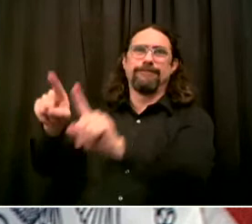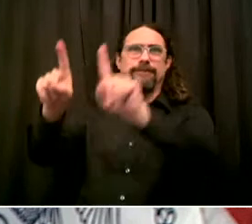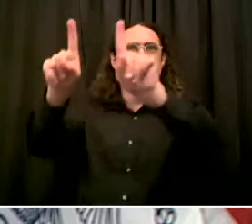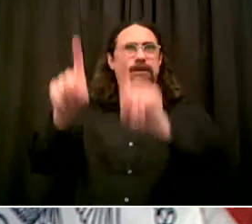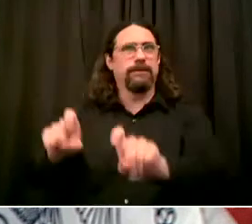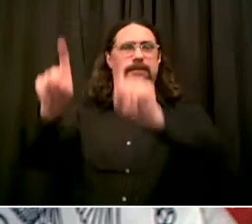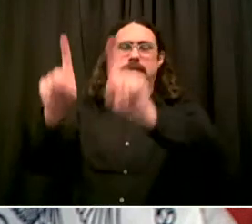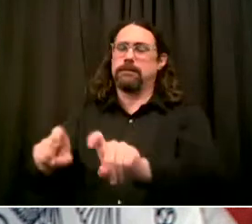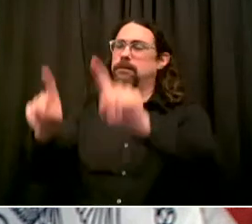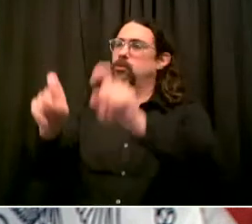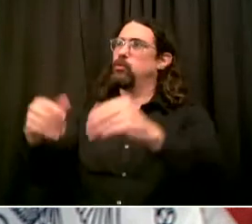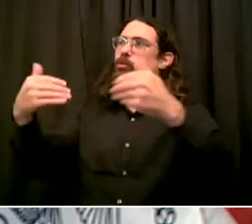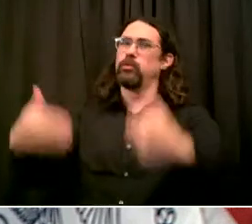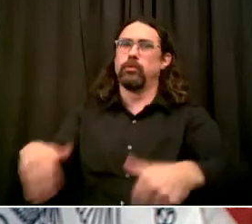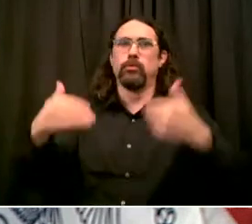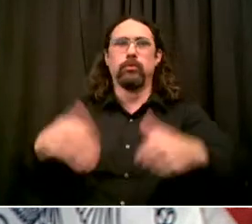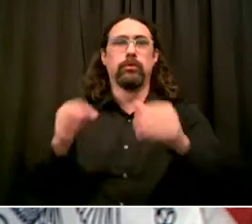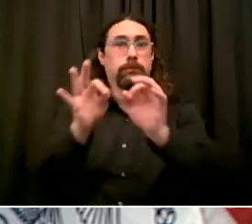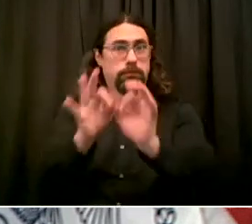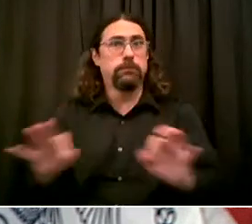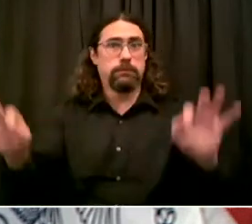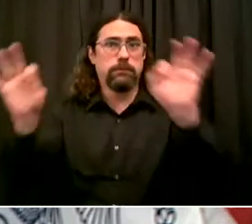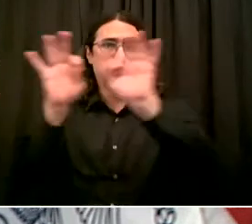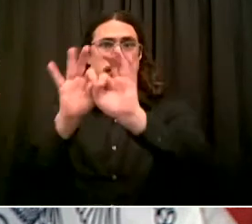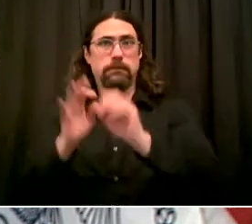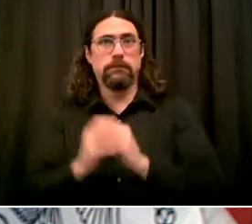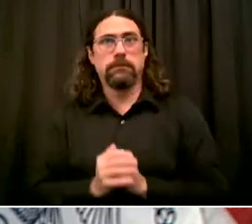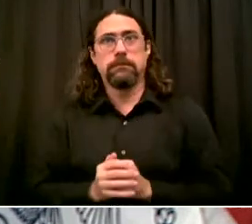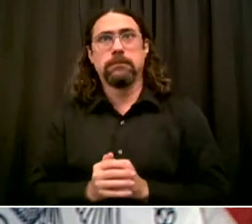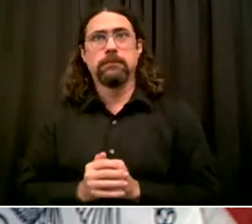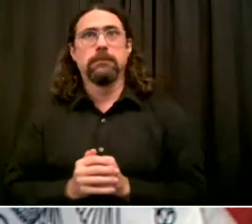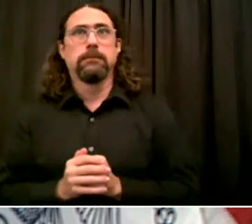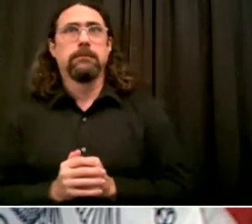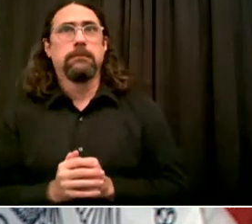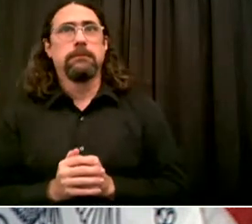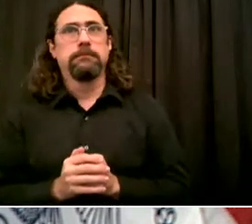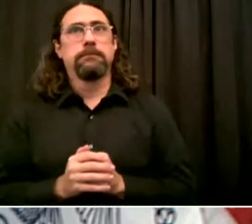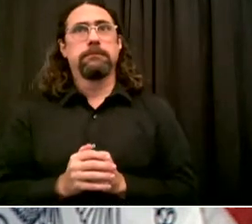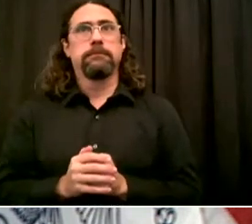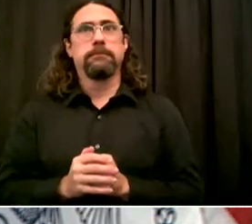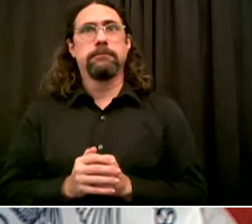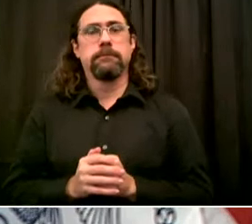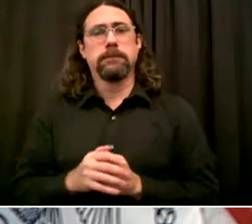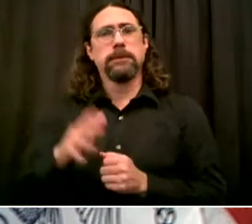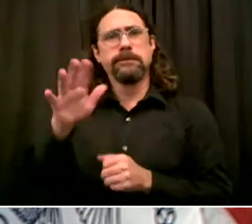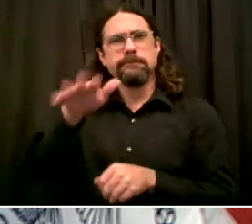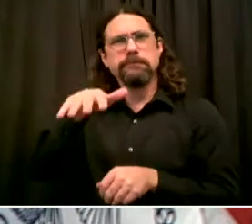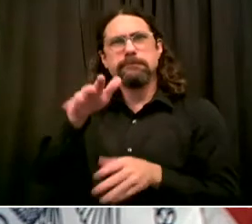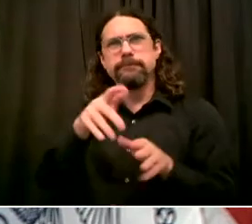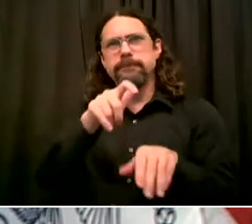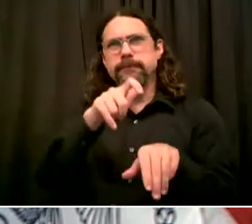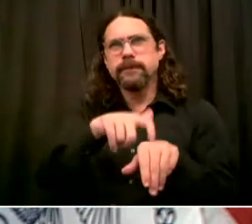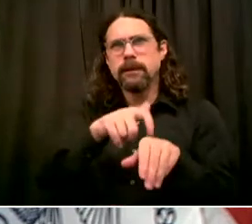WHERE WE HAVE A SPECICIFIC TITIME LINE FOR BRING ABCK MORE PUBLIC WORKERS. BUT WHOEVER YOU